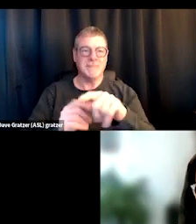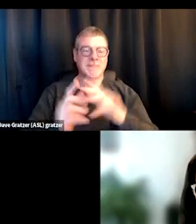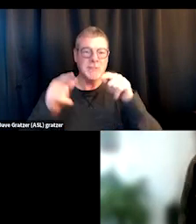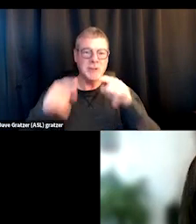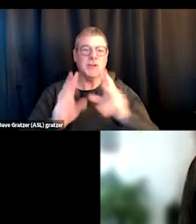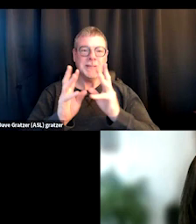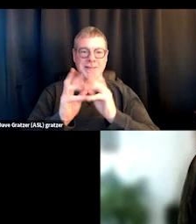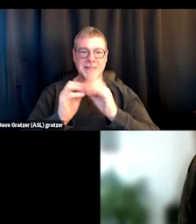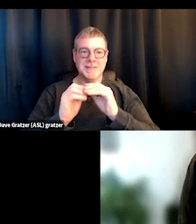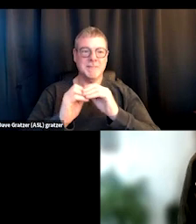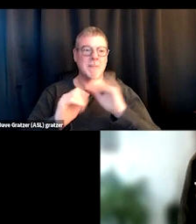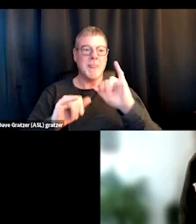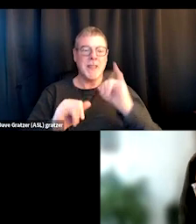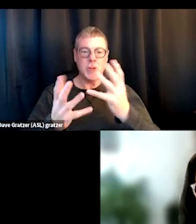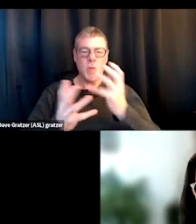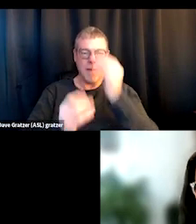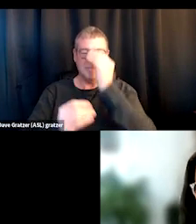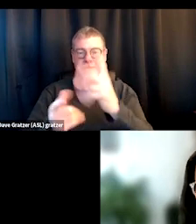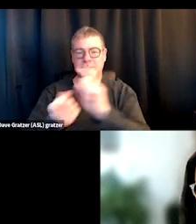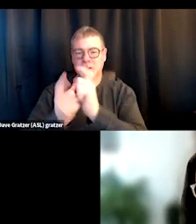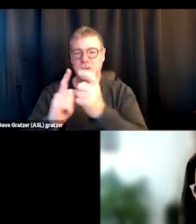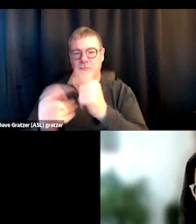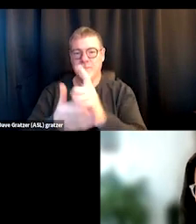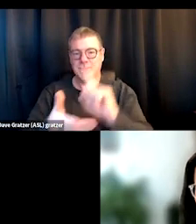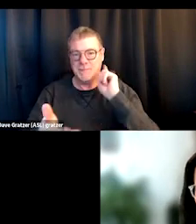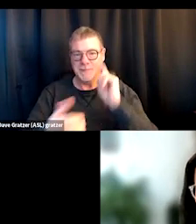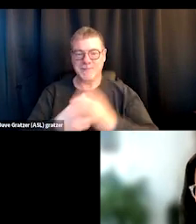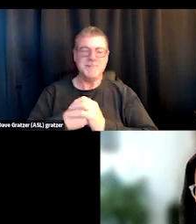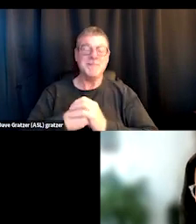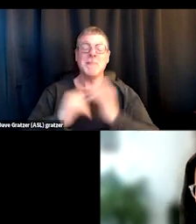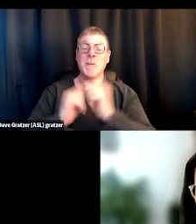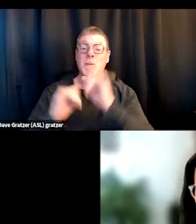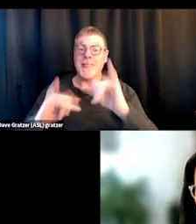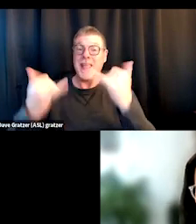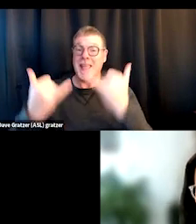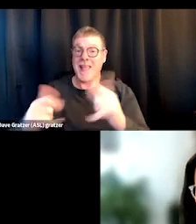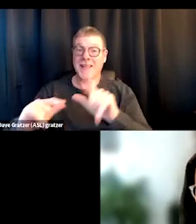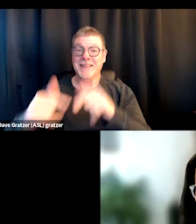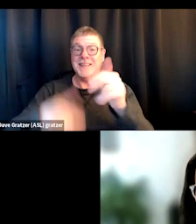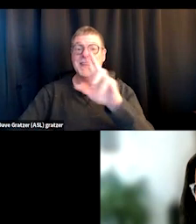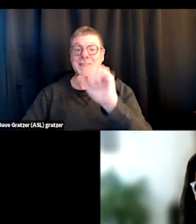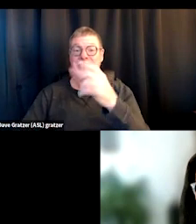So just wanted to note that change from last week. So with that, I will hand it over to Rachel to get us started.